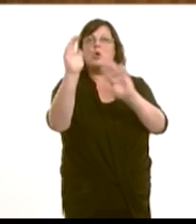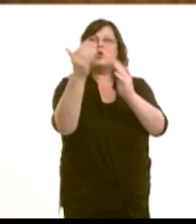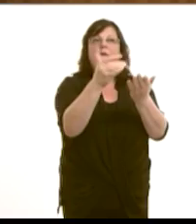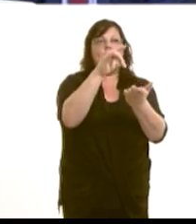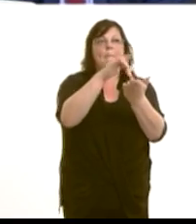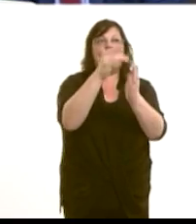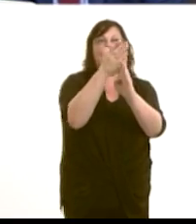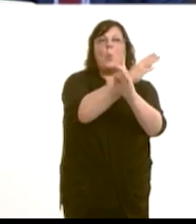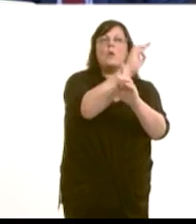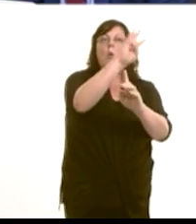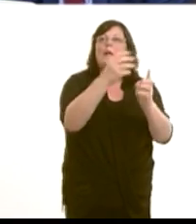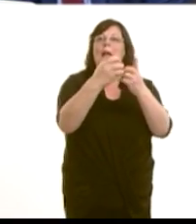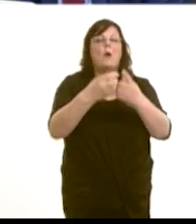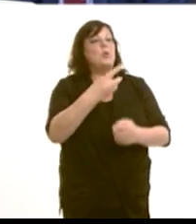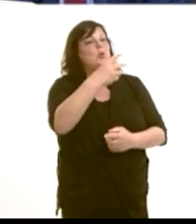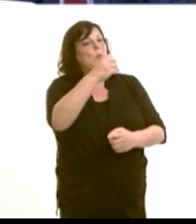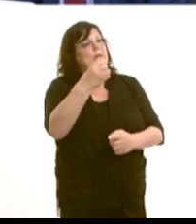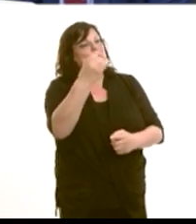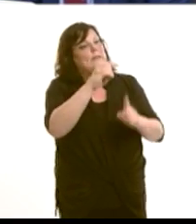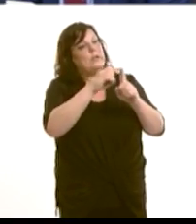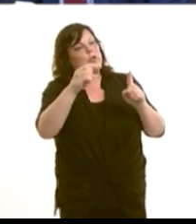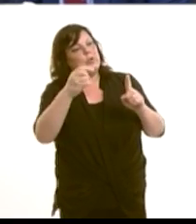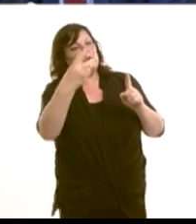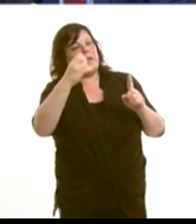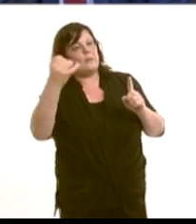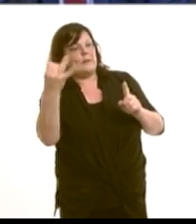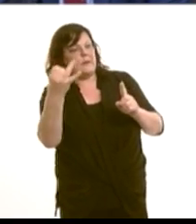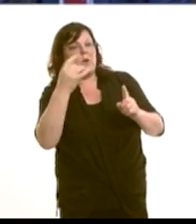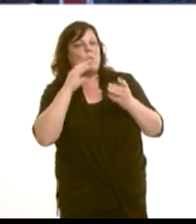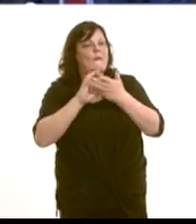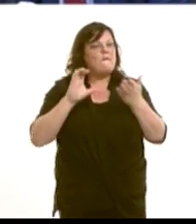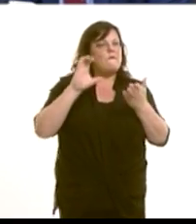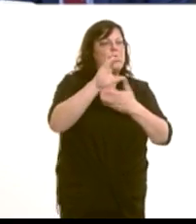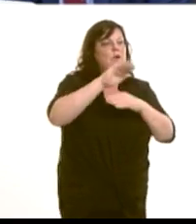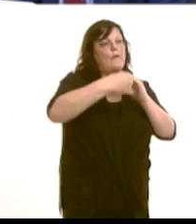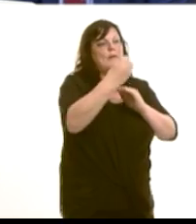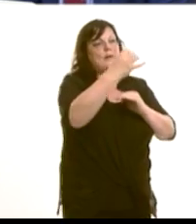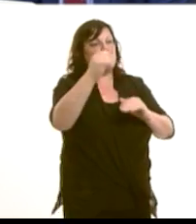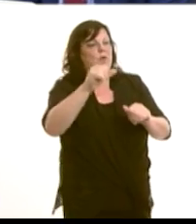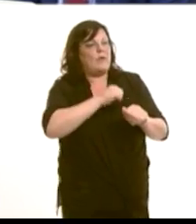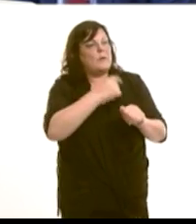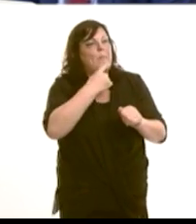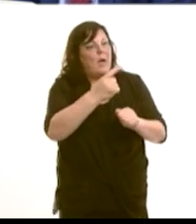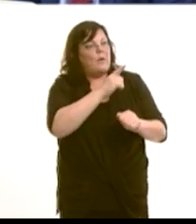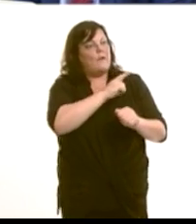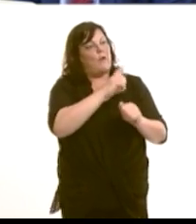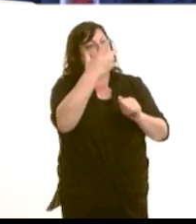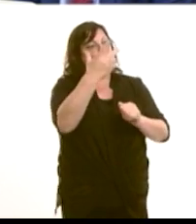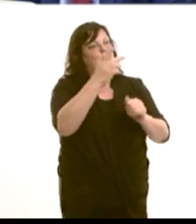OAQ(5)0092(FM) Carwyn Jones: In 2016-17, we will provide over £600,000 of grant funding to support the modernisation of three libraries in Mid